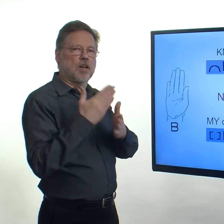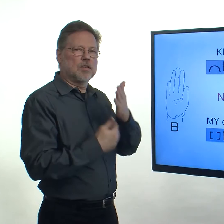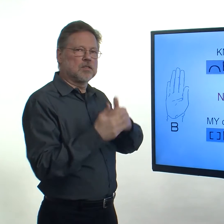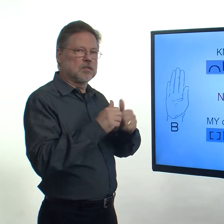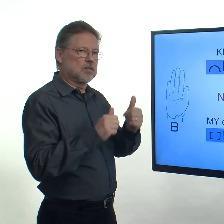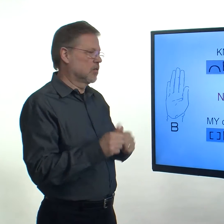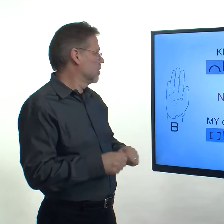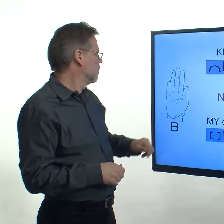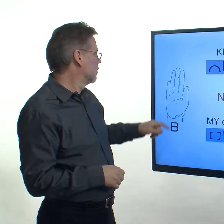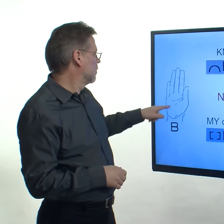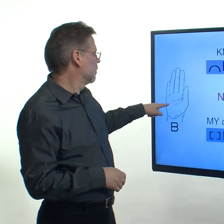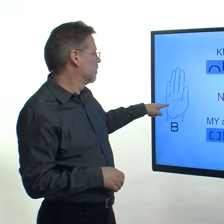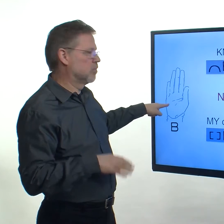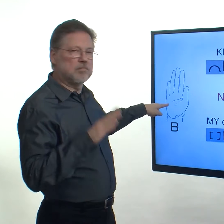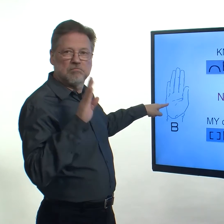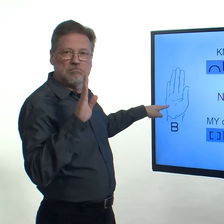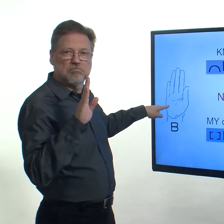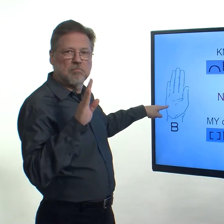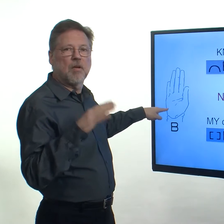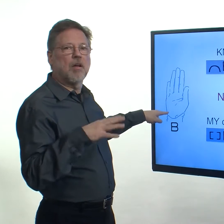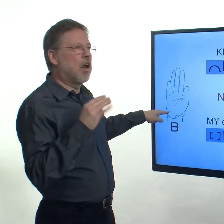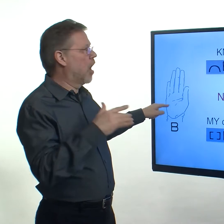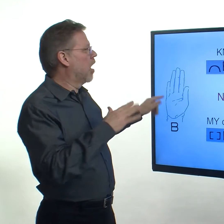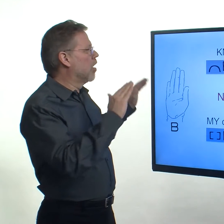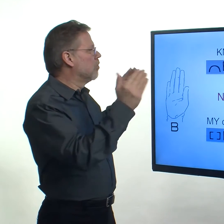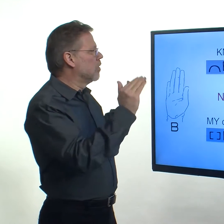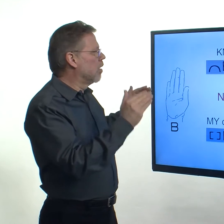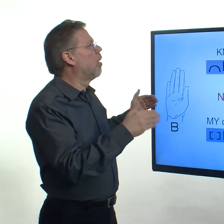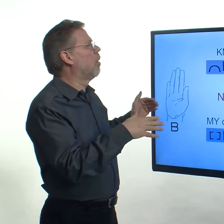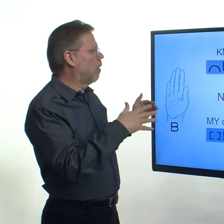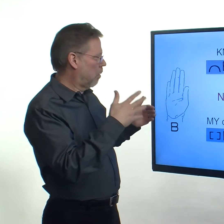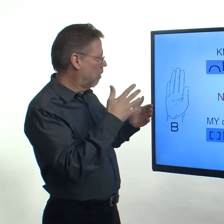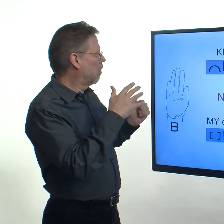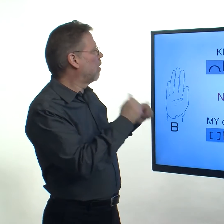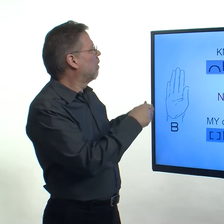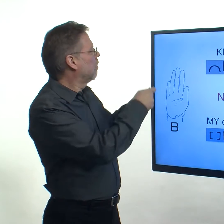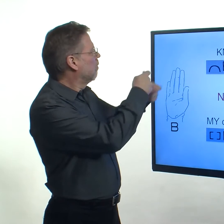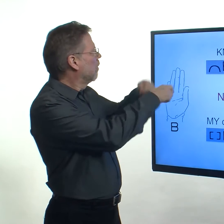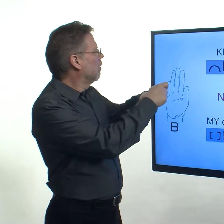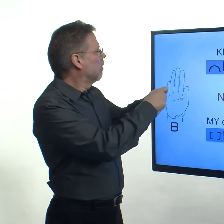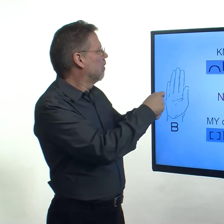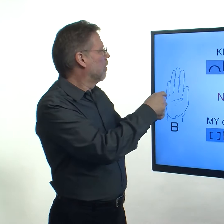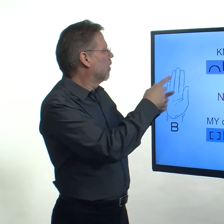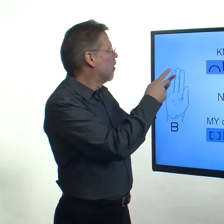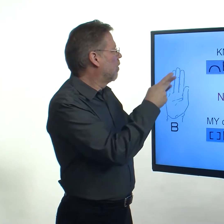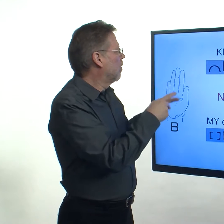handshape, this one labeled ‘B.’ In comparing the sets of notations, you see that what’s